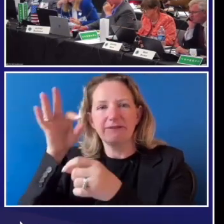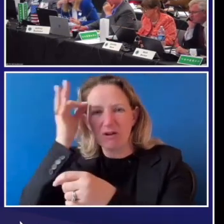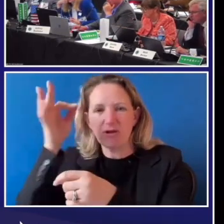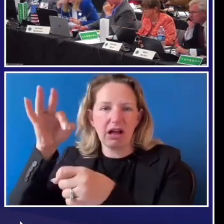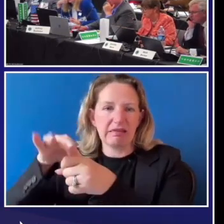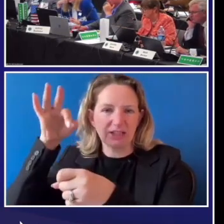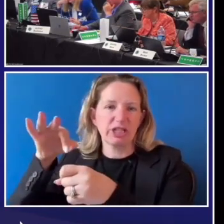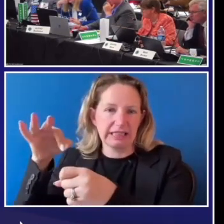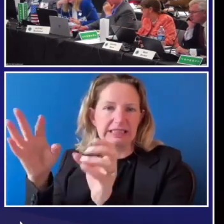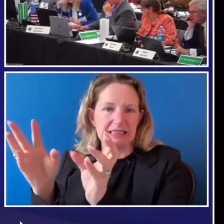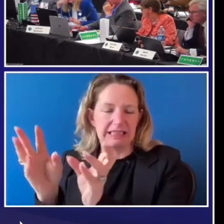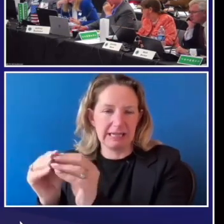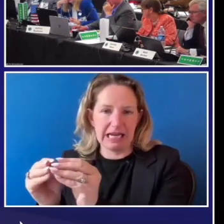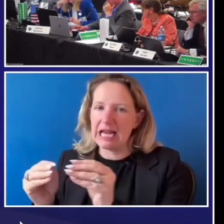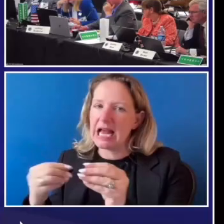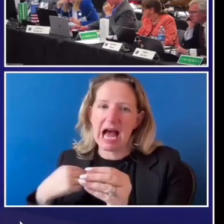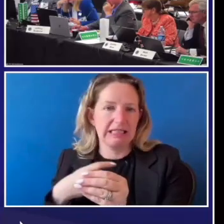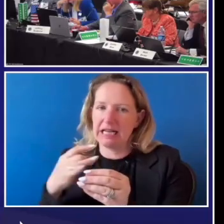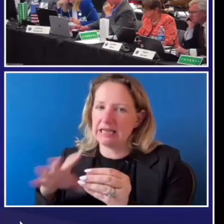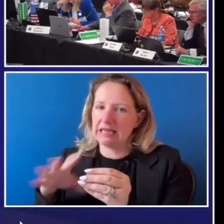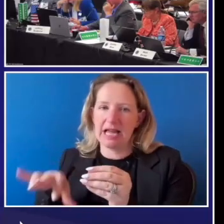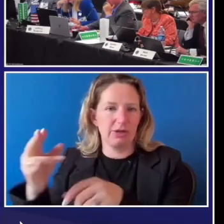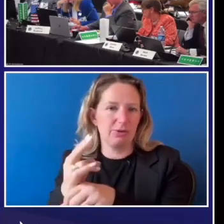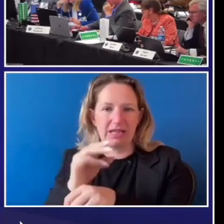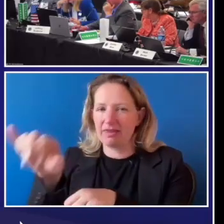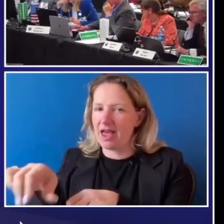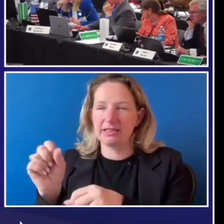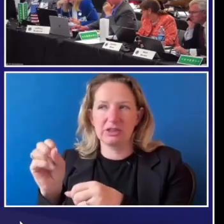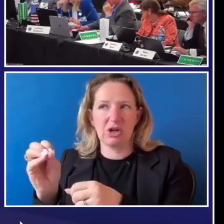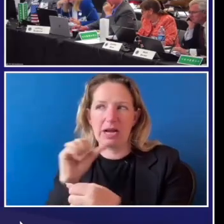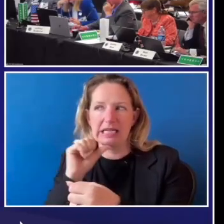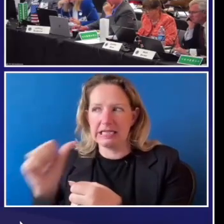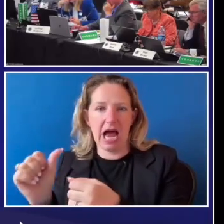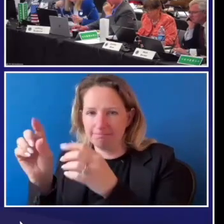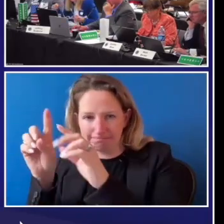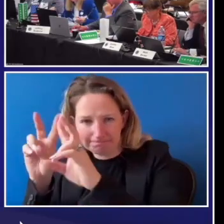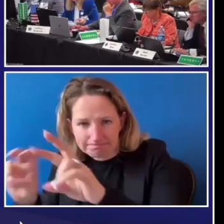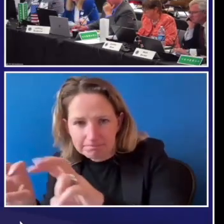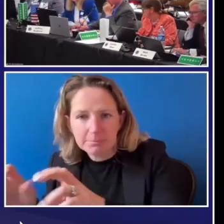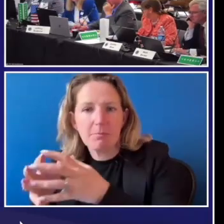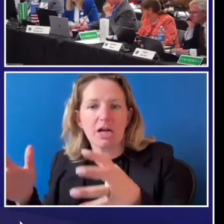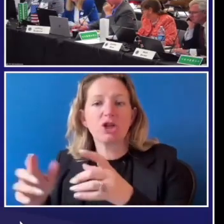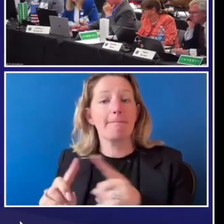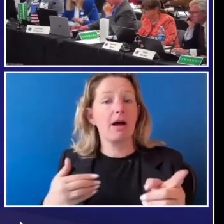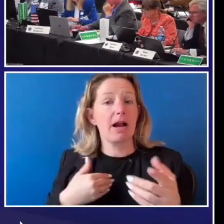Um, But I do have a suggested change. Um, that sounds like you're pretty married,